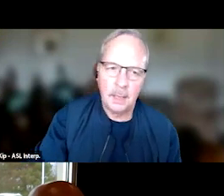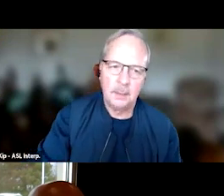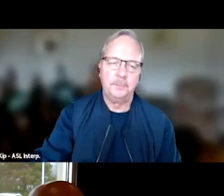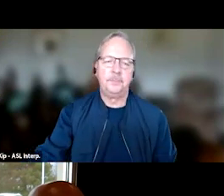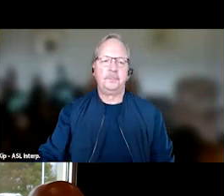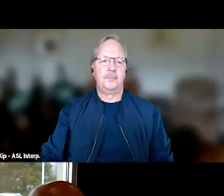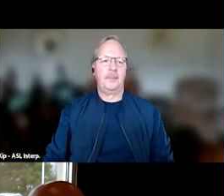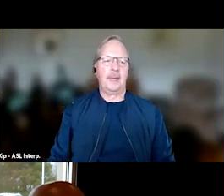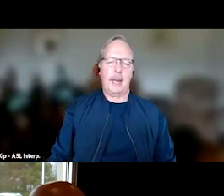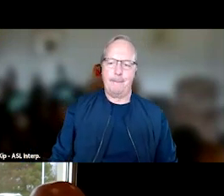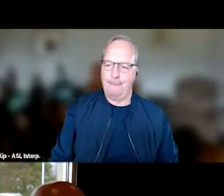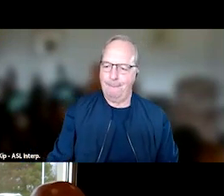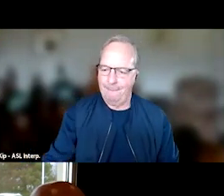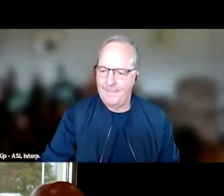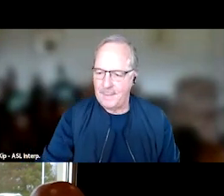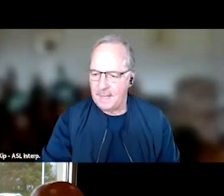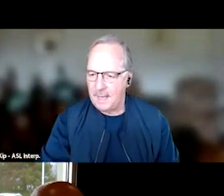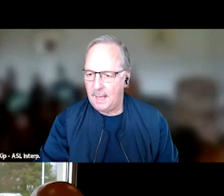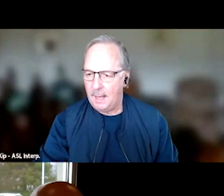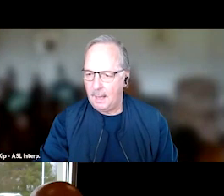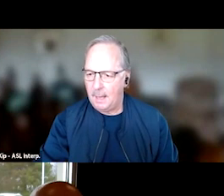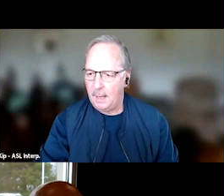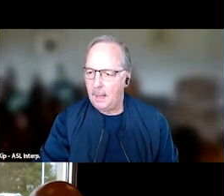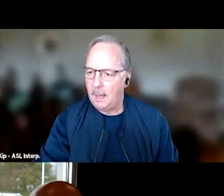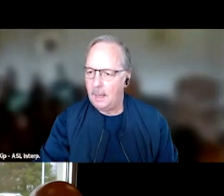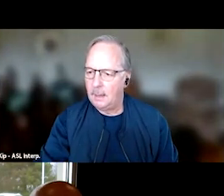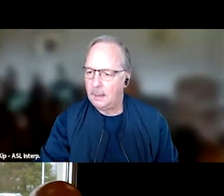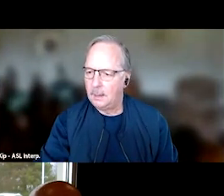as we move forward into that section of our agenda.